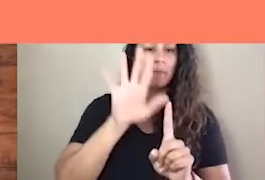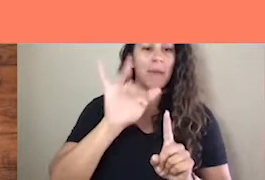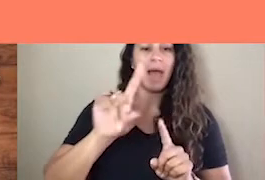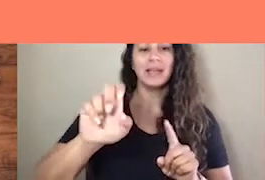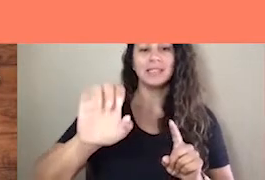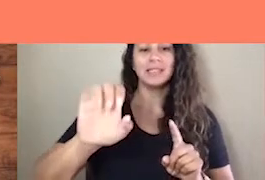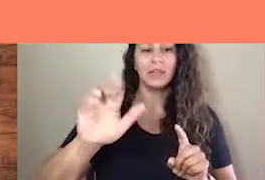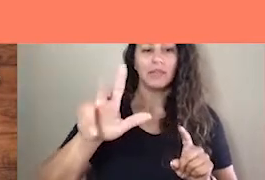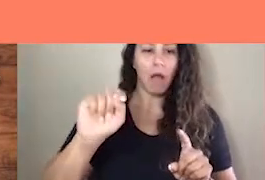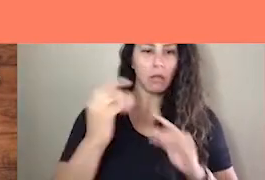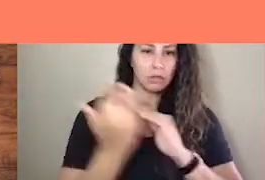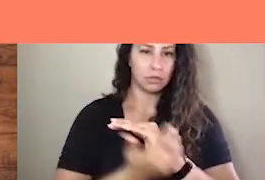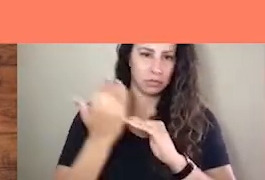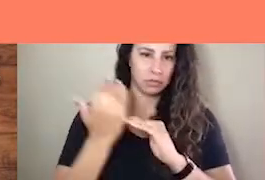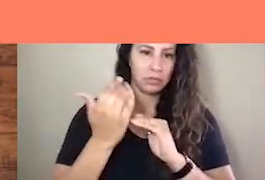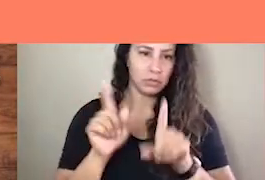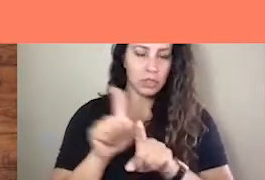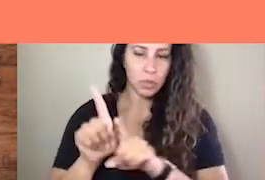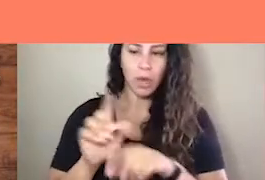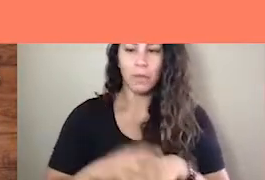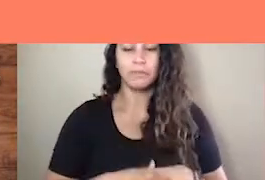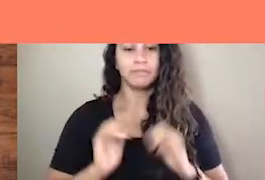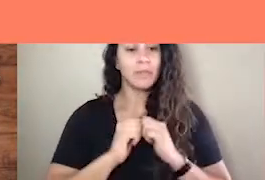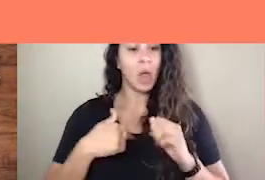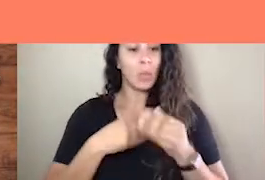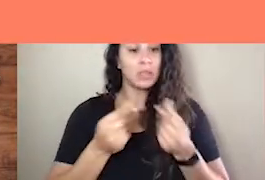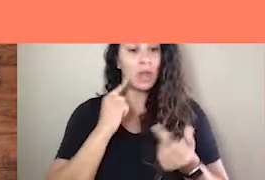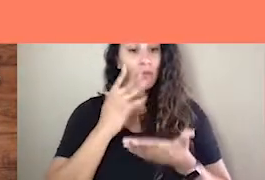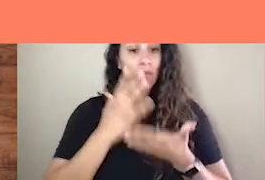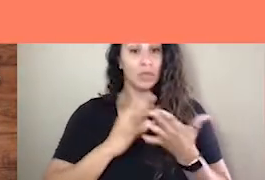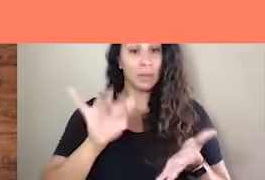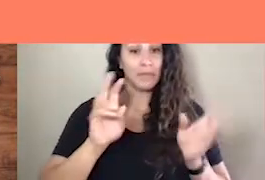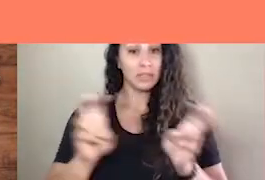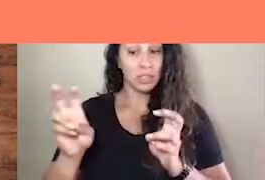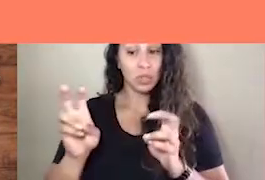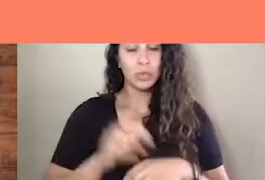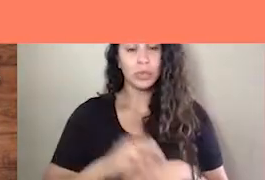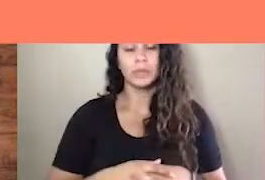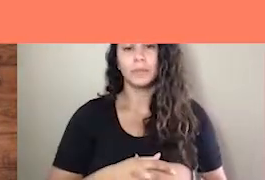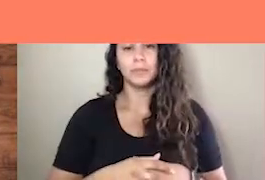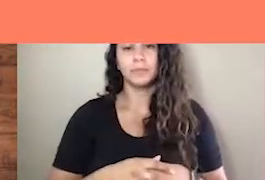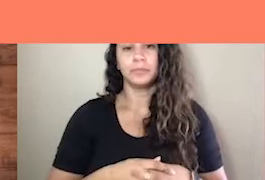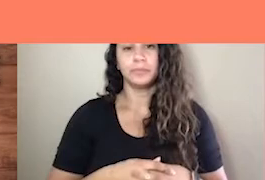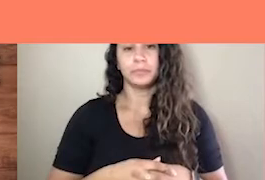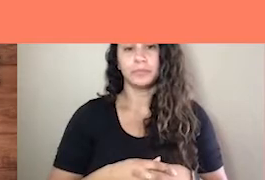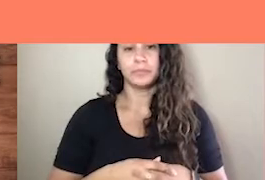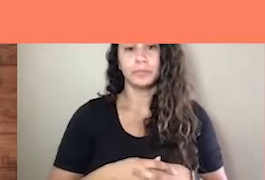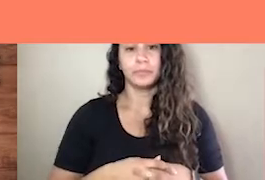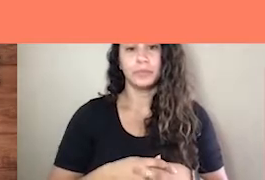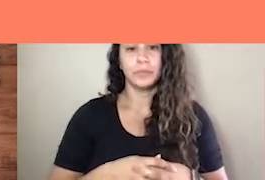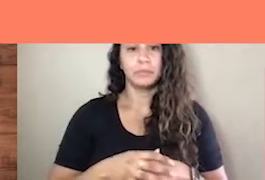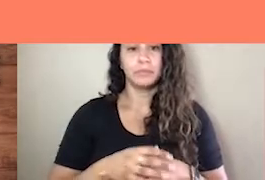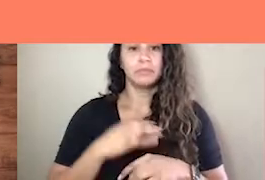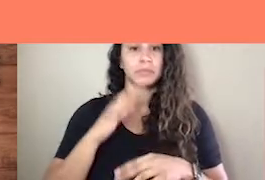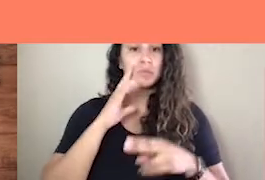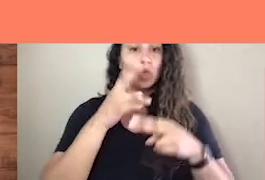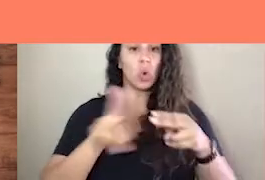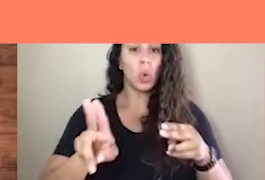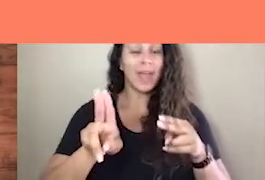HOW DID WE SOLVE FOR SOME OF THESE ISSUES? I'LL BE GIVING A QUICK DEMO OF HOW WE SOLVE FOR SOME